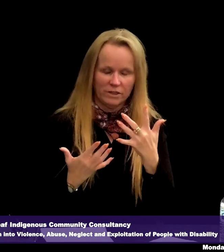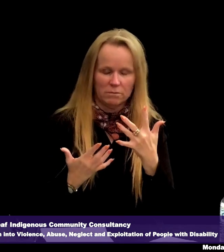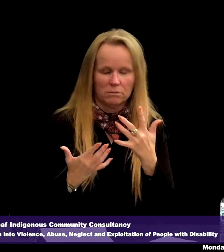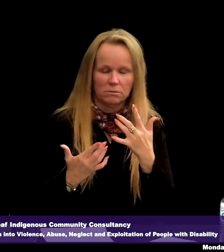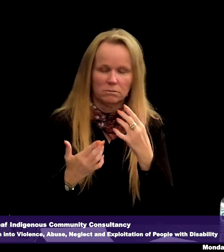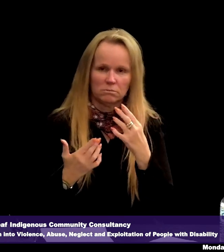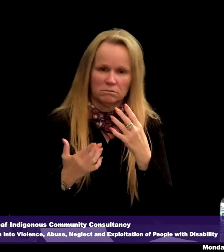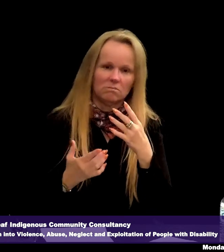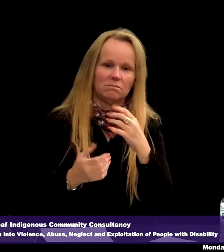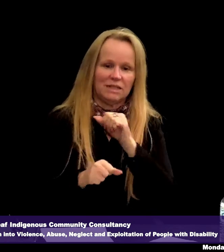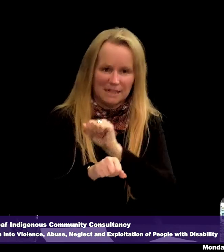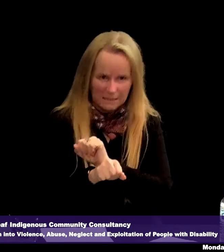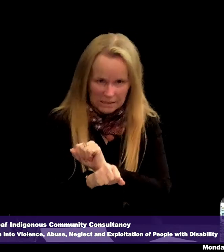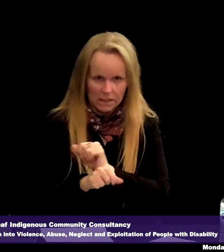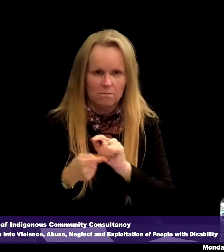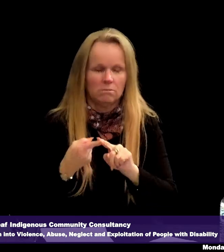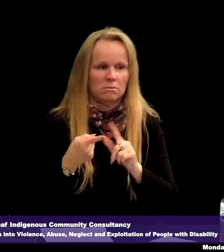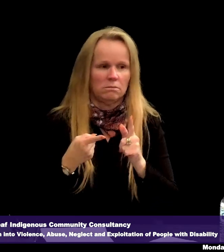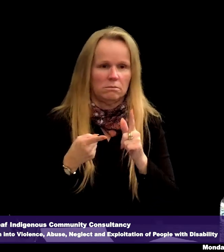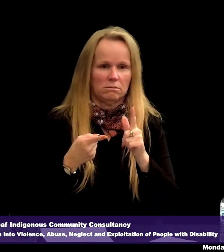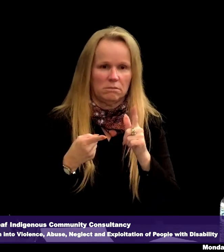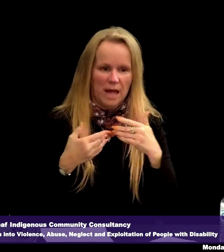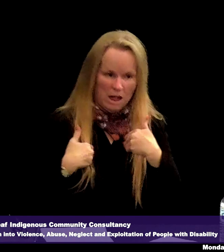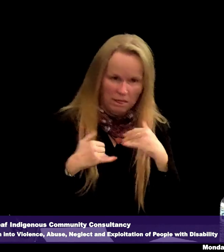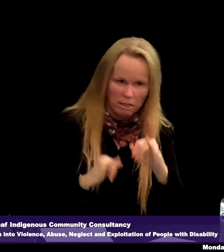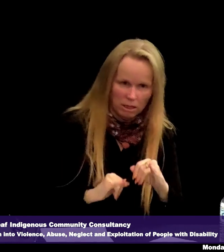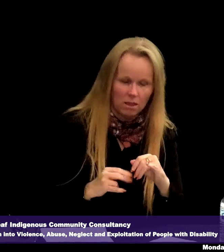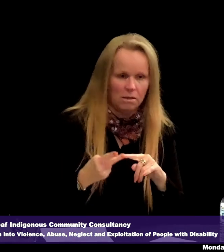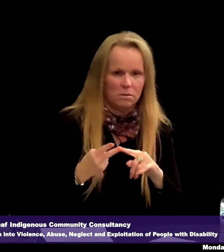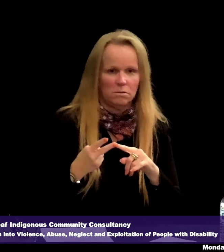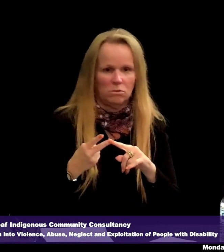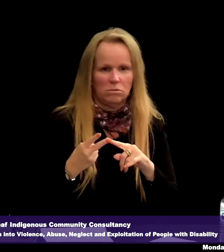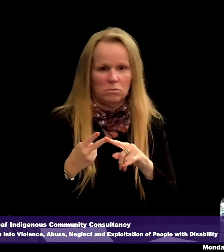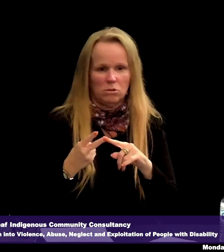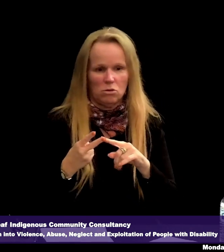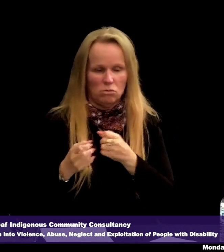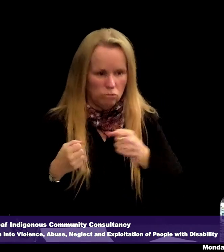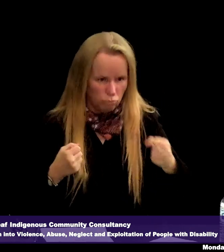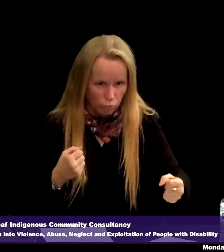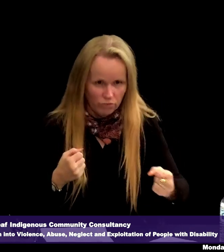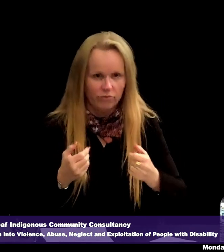From that many, often I find that they're in detention, they have poor health, they have